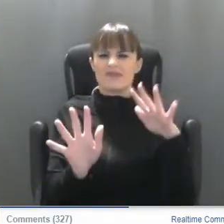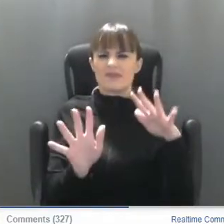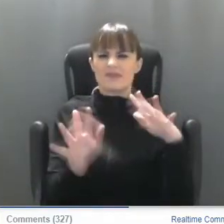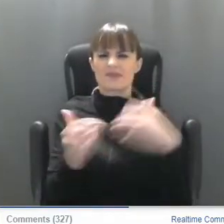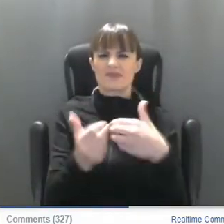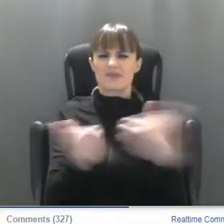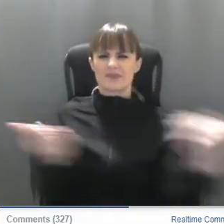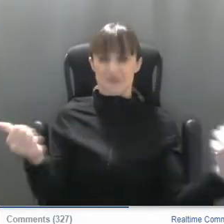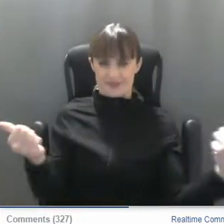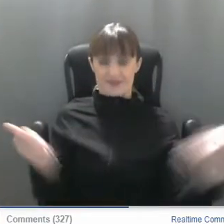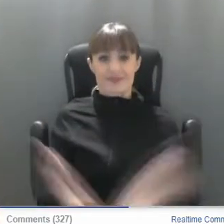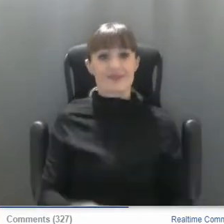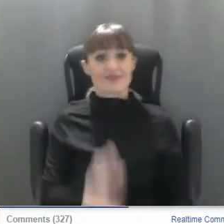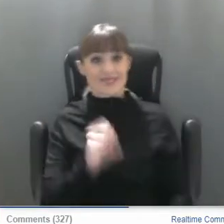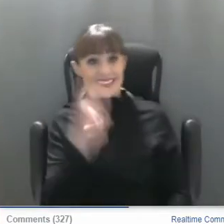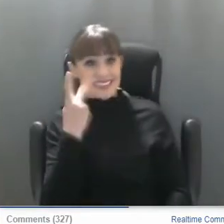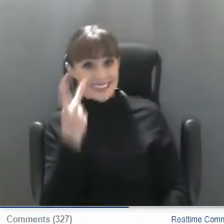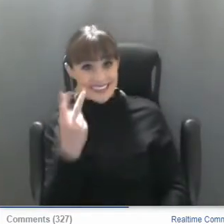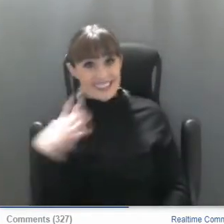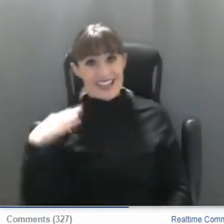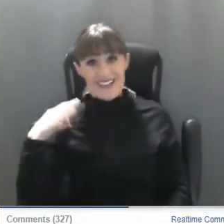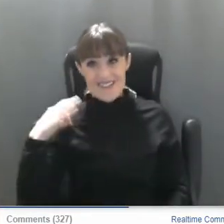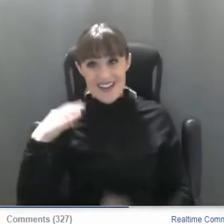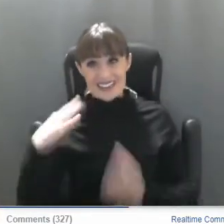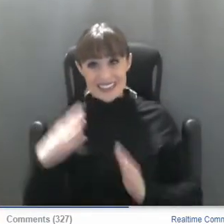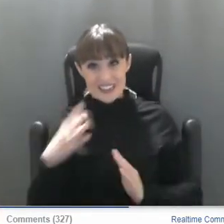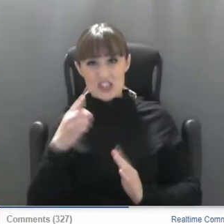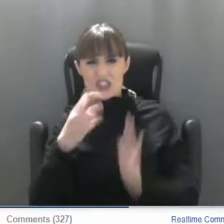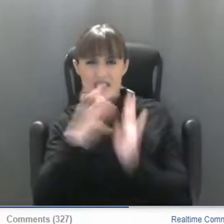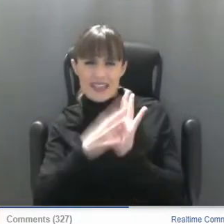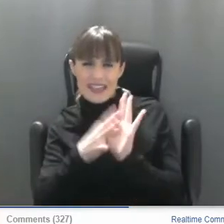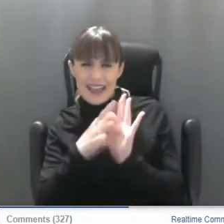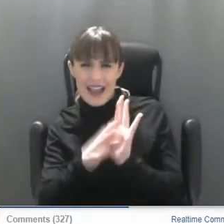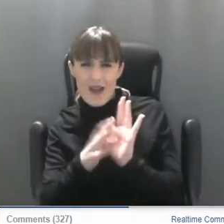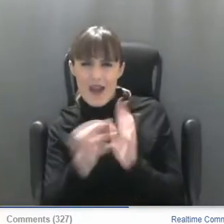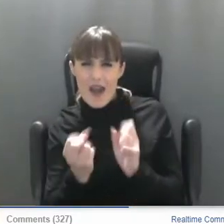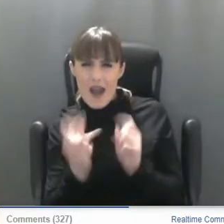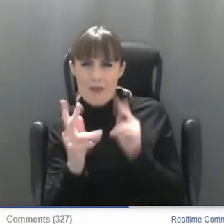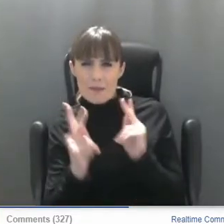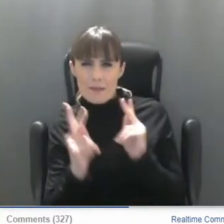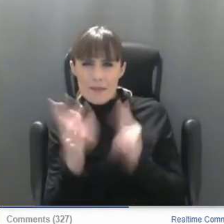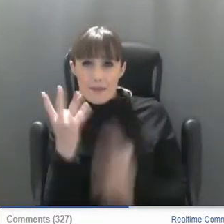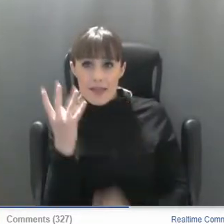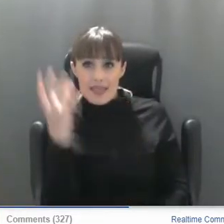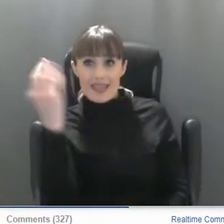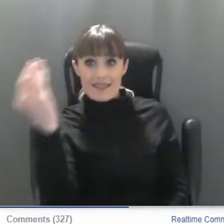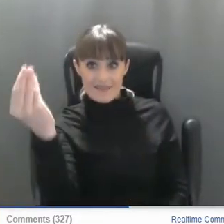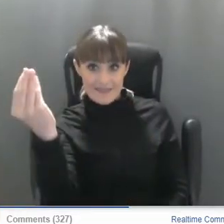counting as you exit. Hell!o So good to see these back. We have a hand-